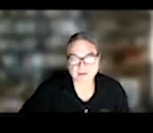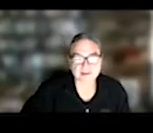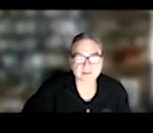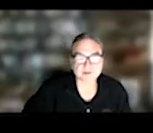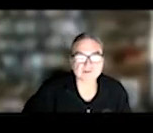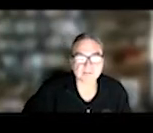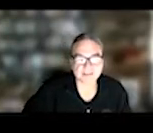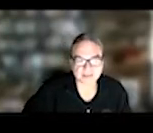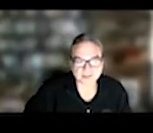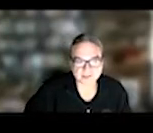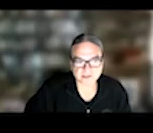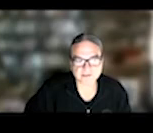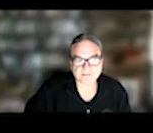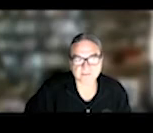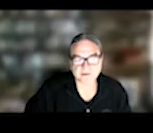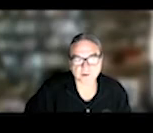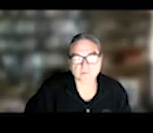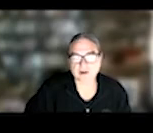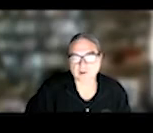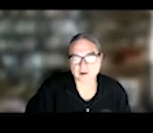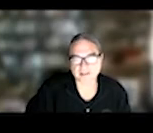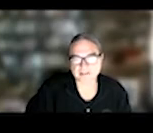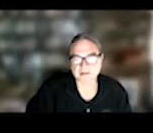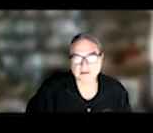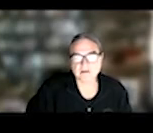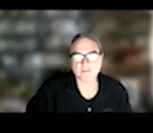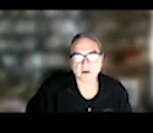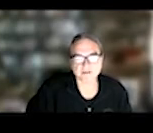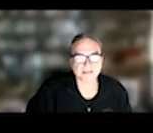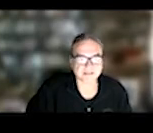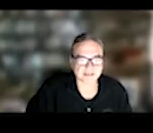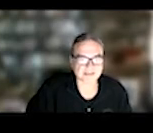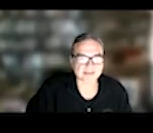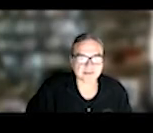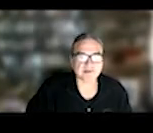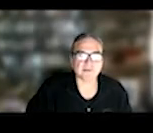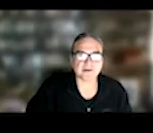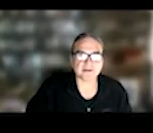directly with tribal Nations to develop their own priorities for LTSS in their communities.